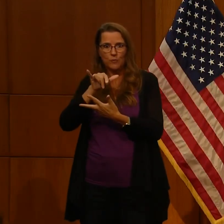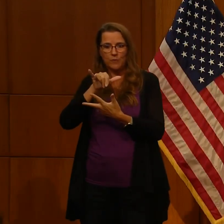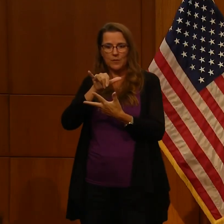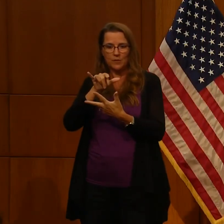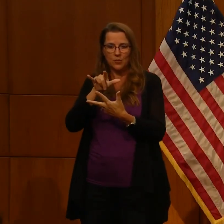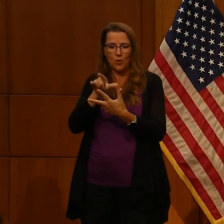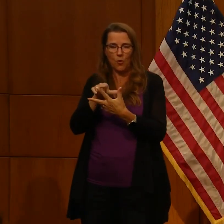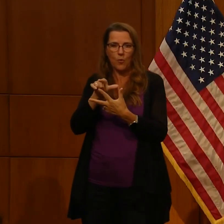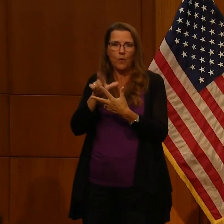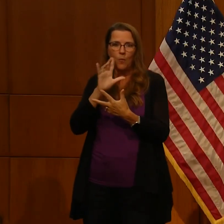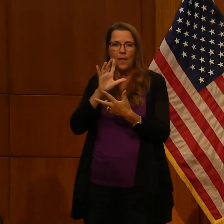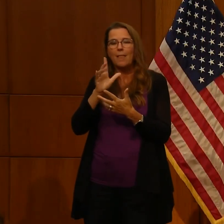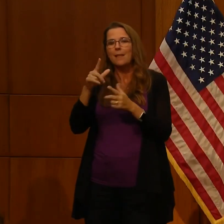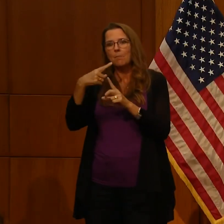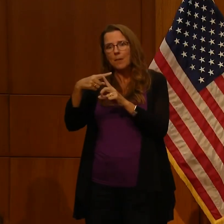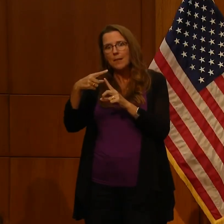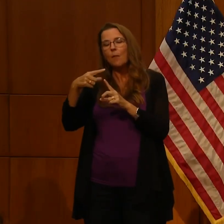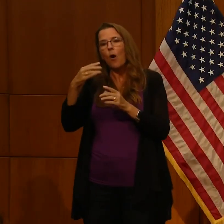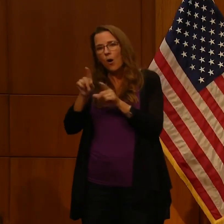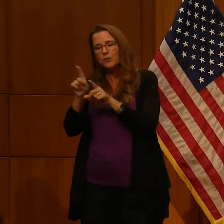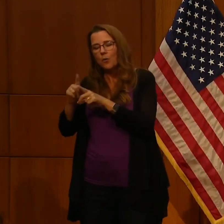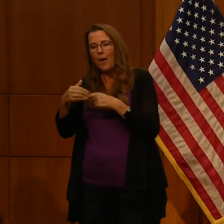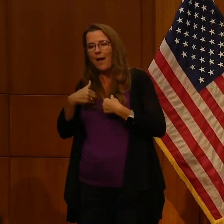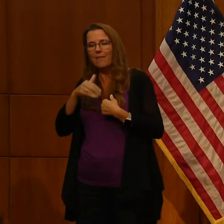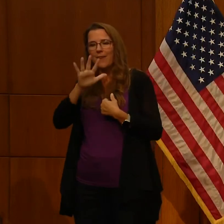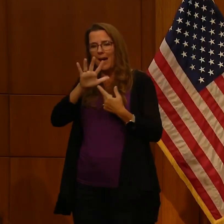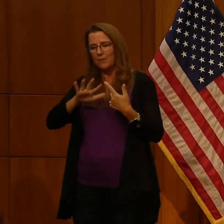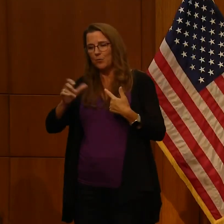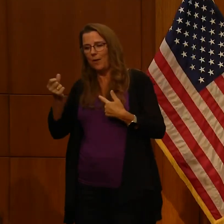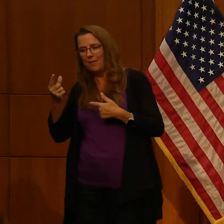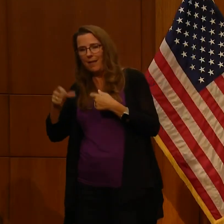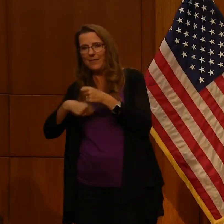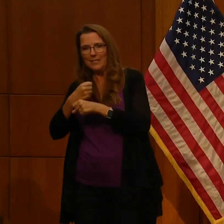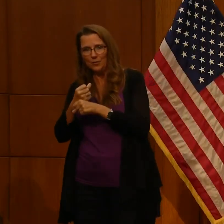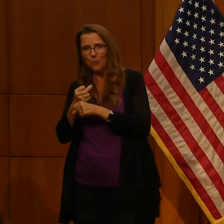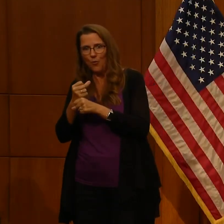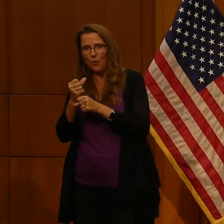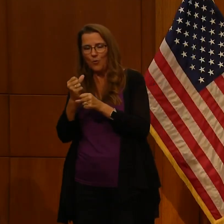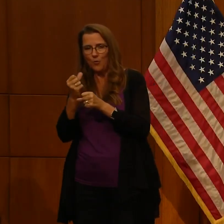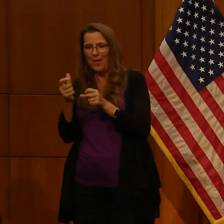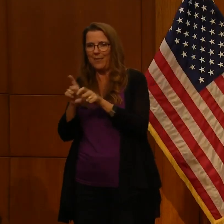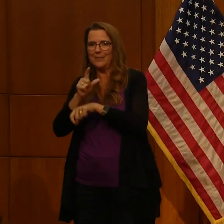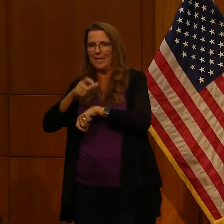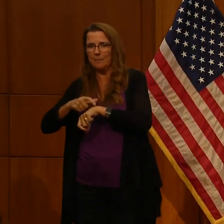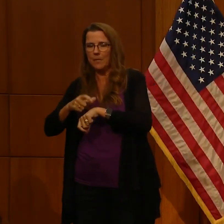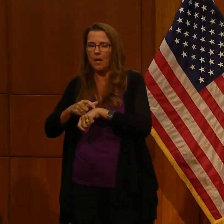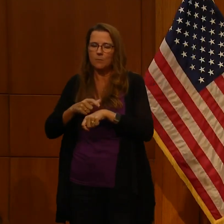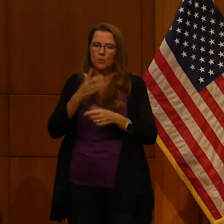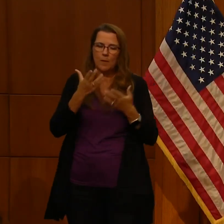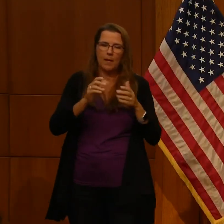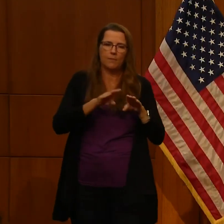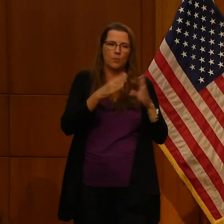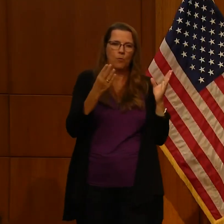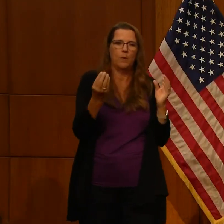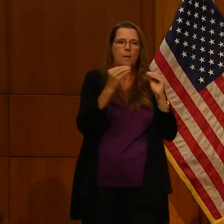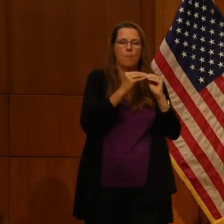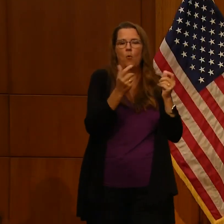BE APPROVED, AND THEN THAT'LL PROBABLY OVERLAP WITH THE 5 TO 11 YEAR OLD. SO UH, WE WILL